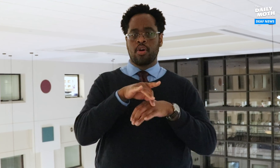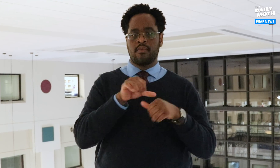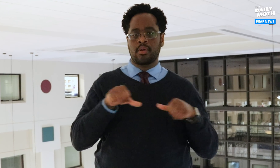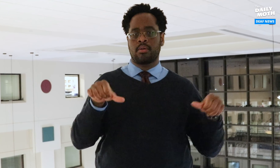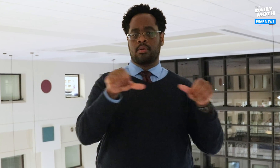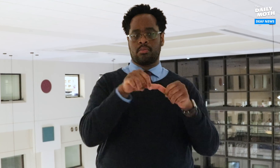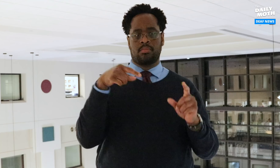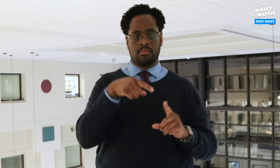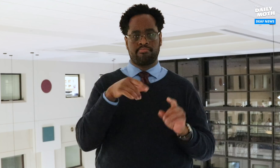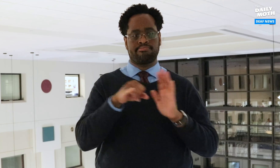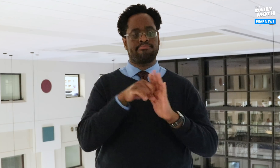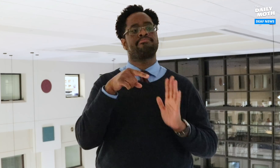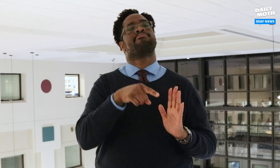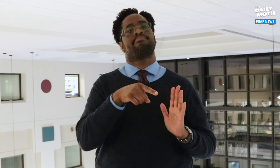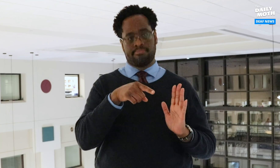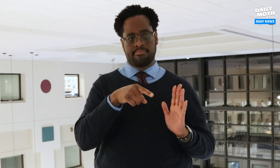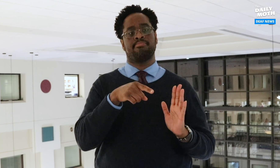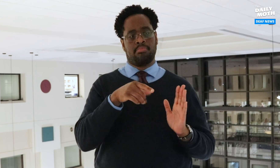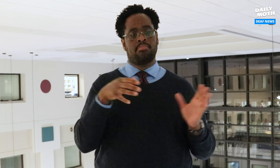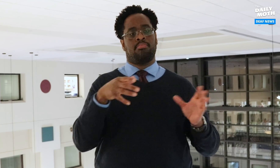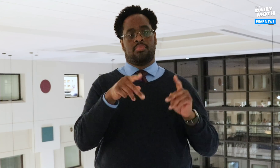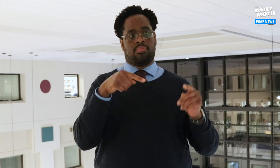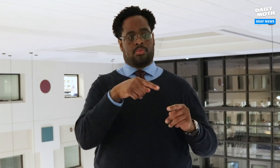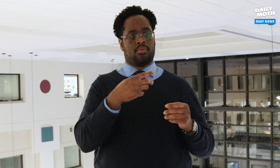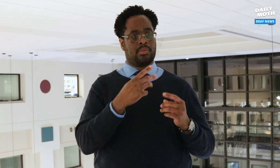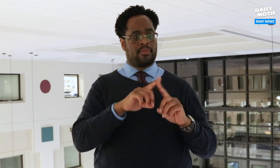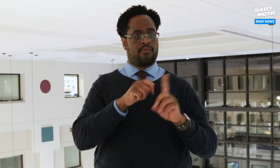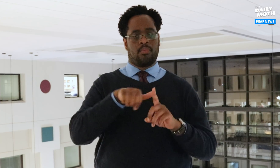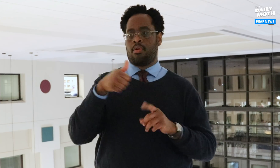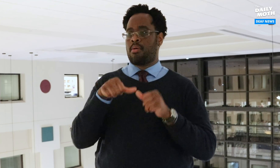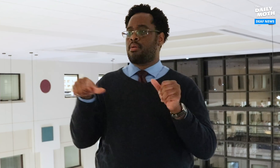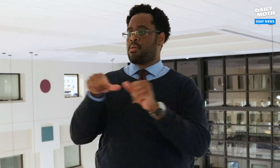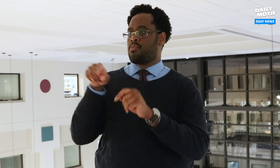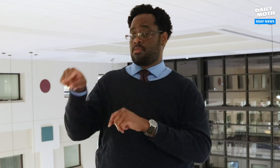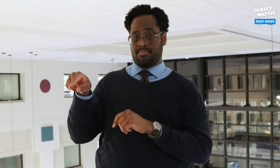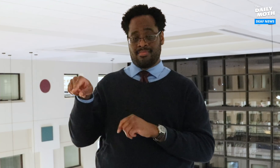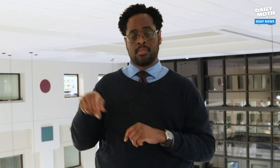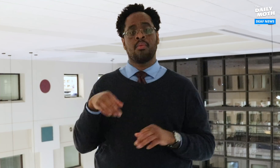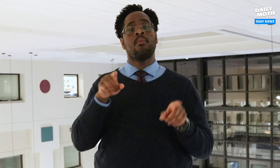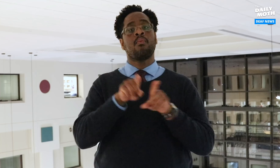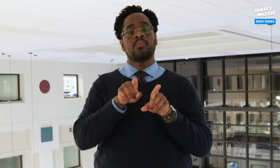geographic locations as you will see that people from a certain area sign differently from other areas.